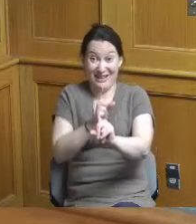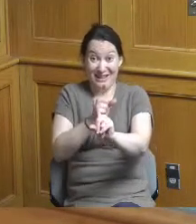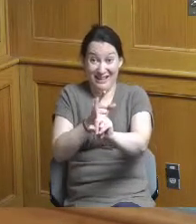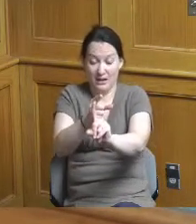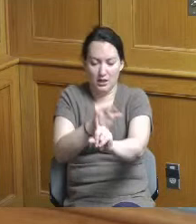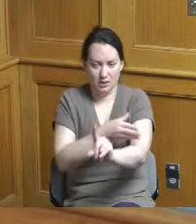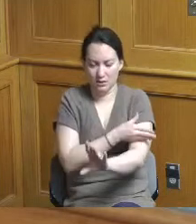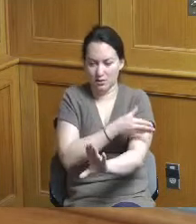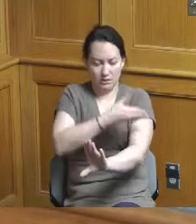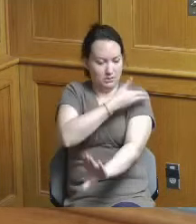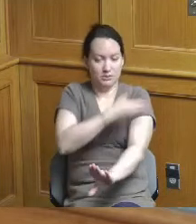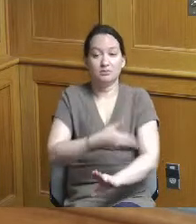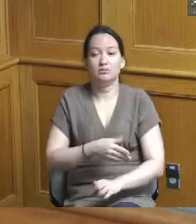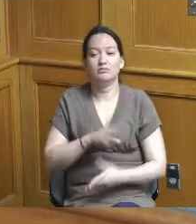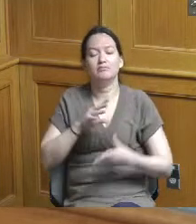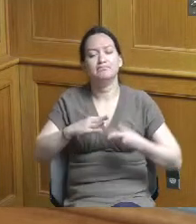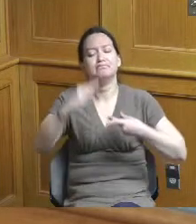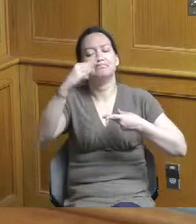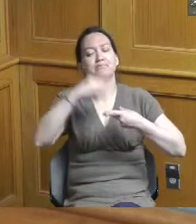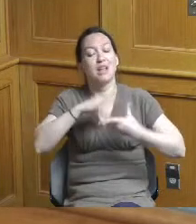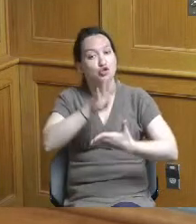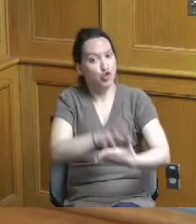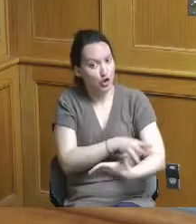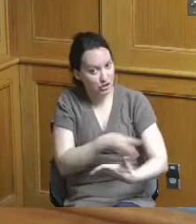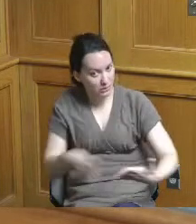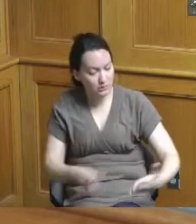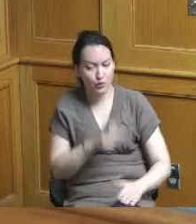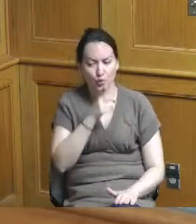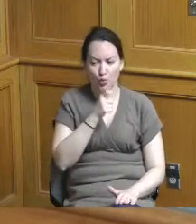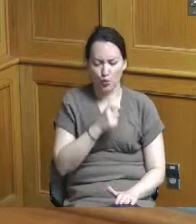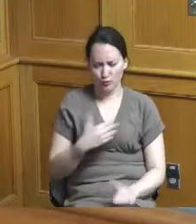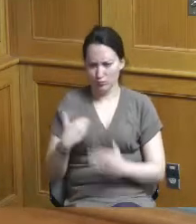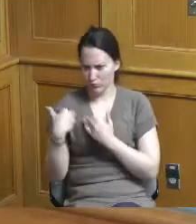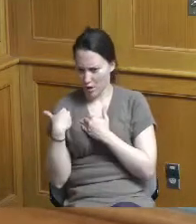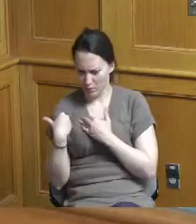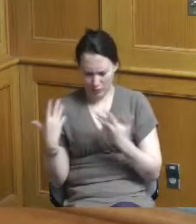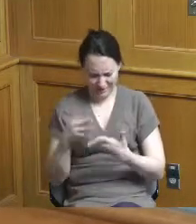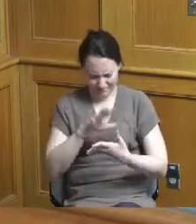the second thing is a chart of like I said who has what authority over what land